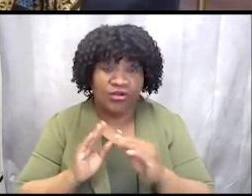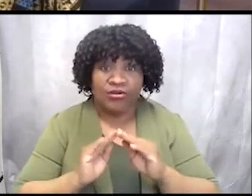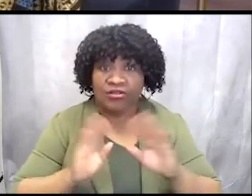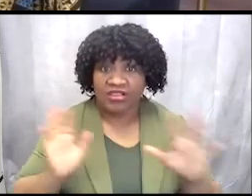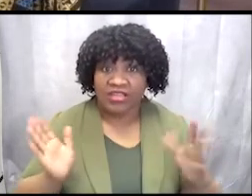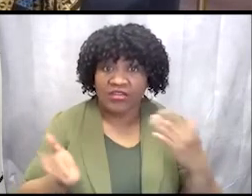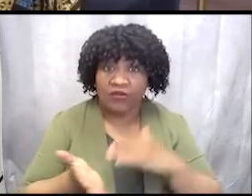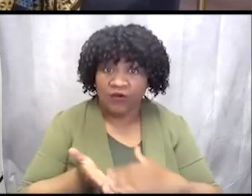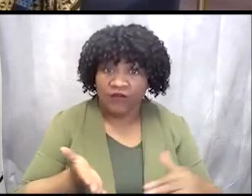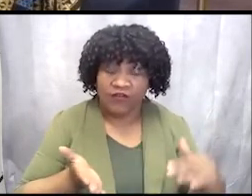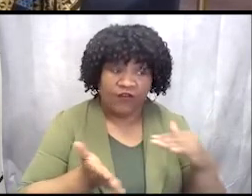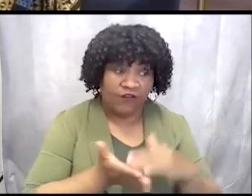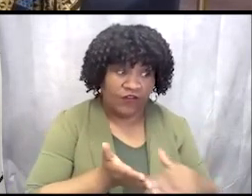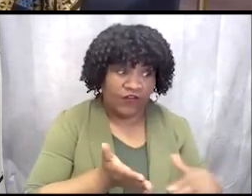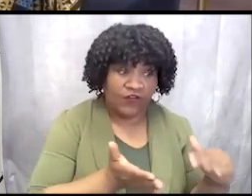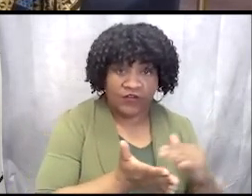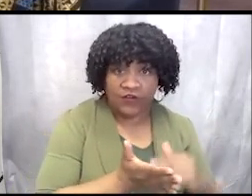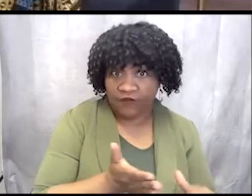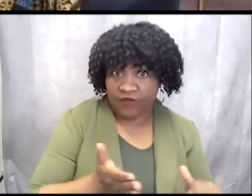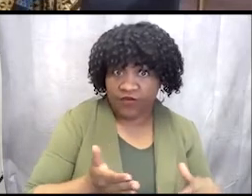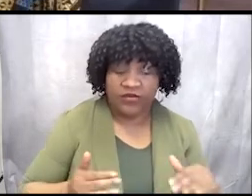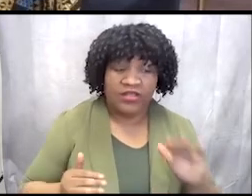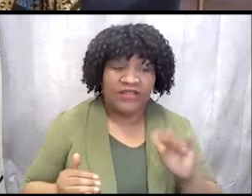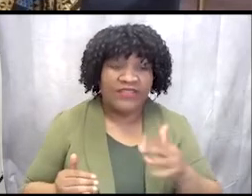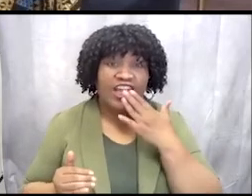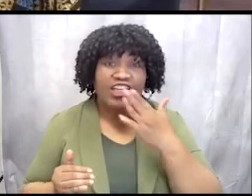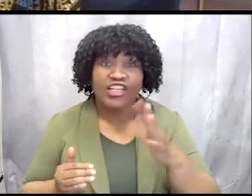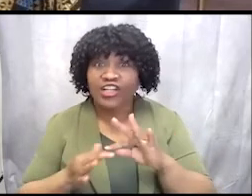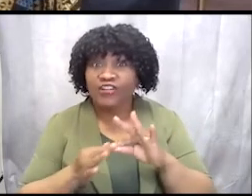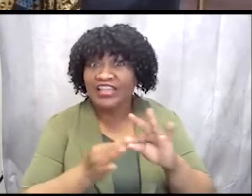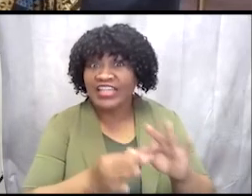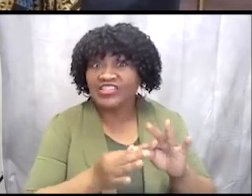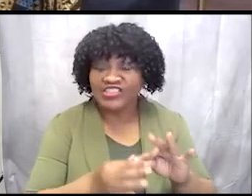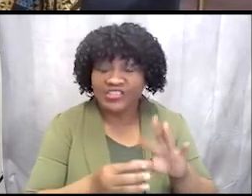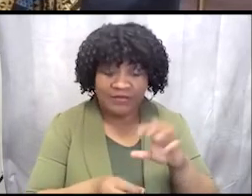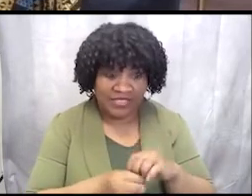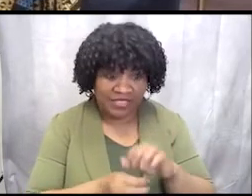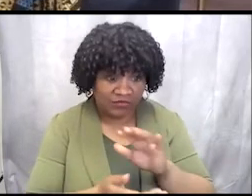over and over again, that relationships in schools